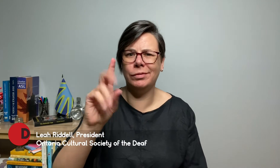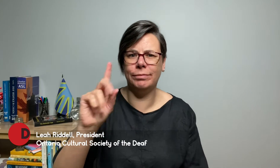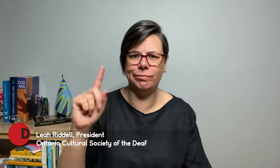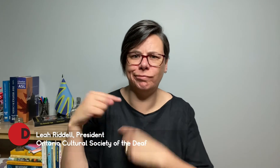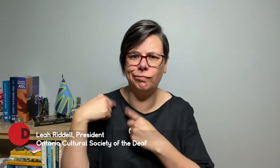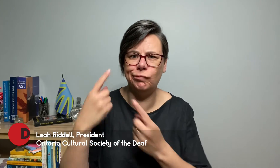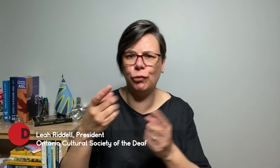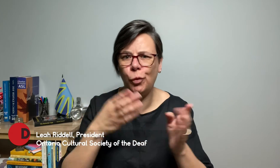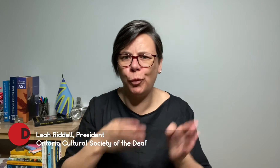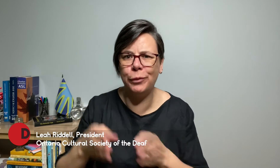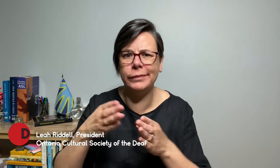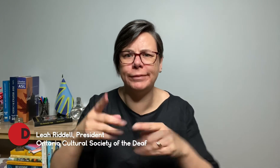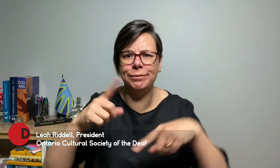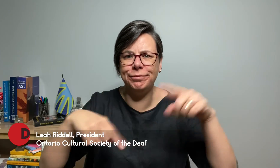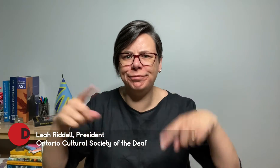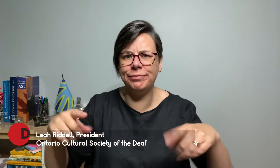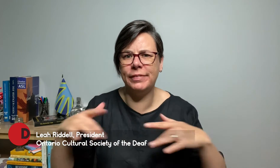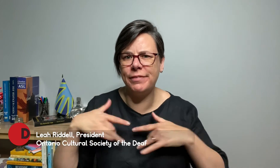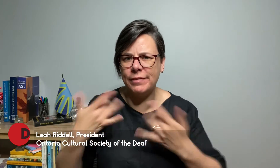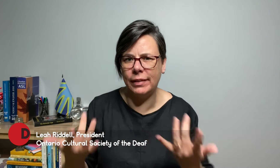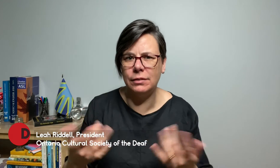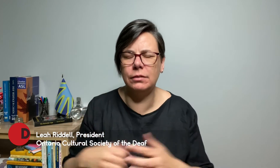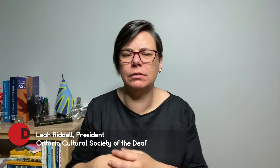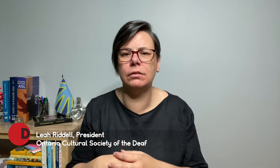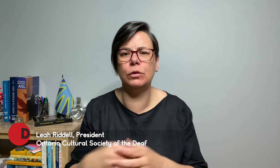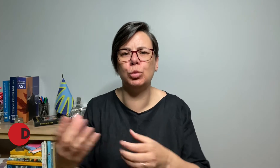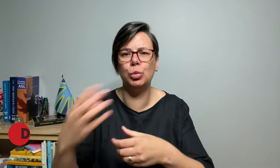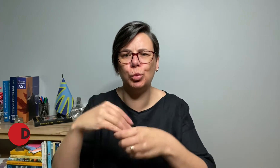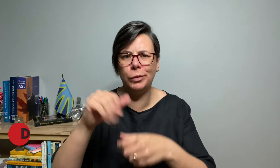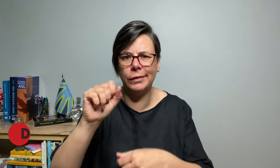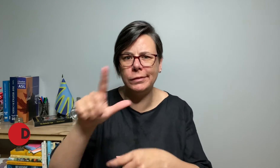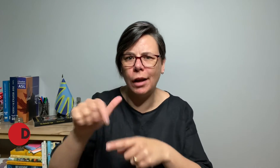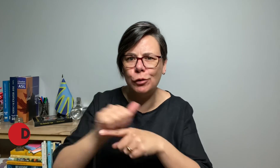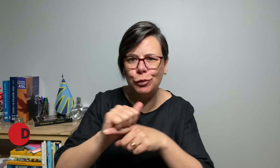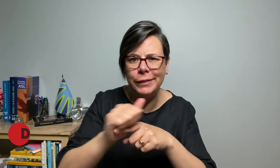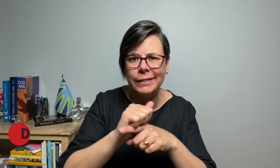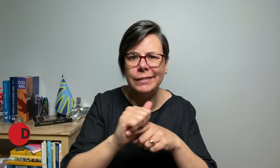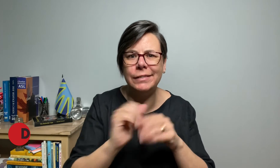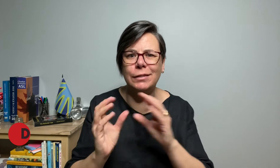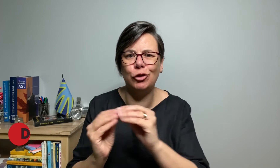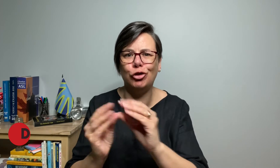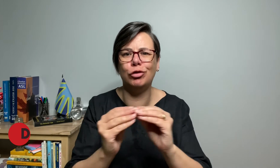OCSD has organized various events recently, including ASL training sessions,